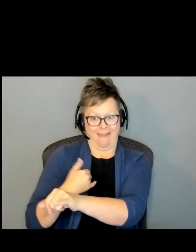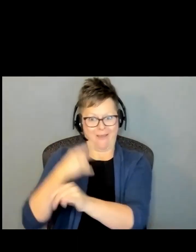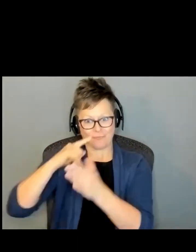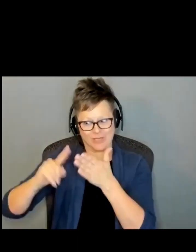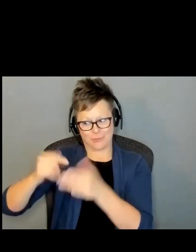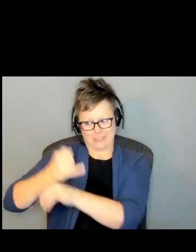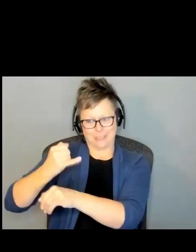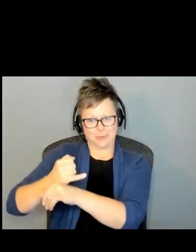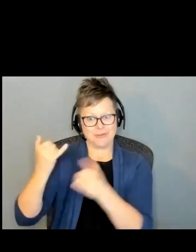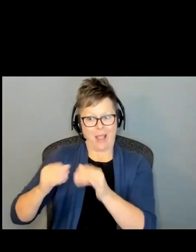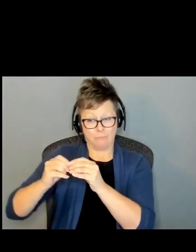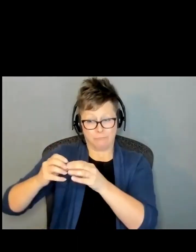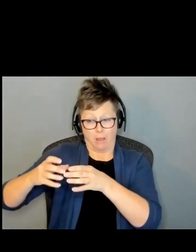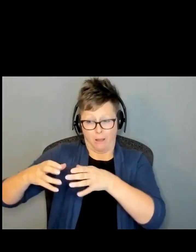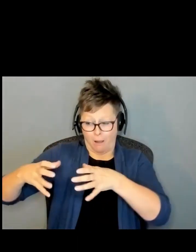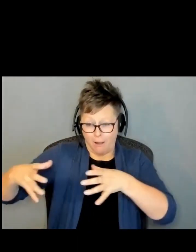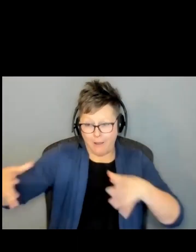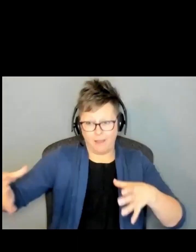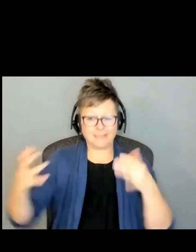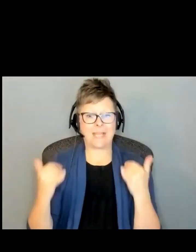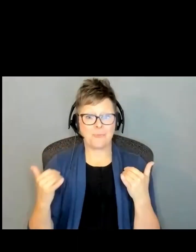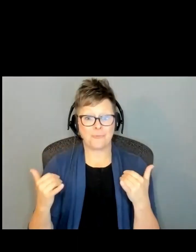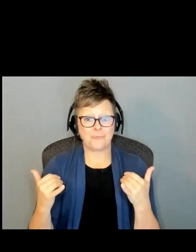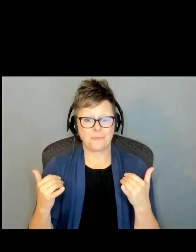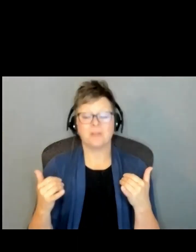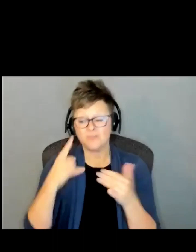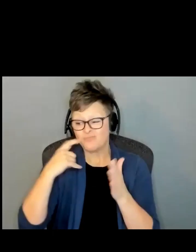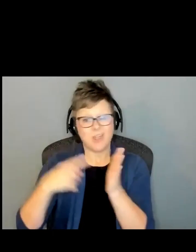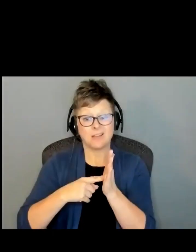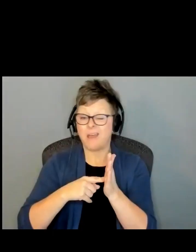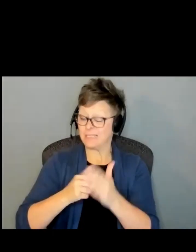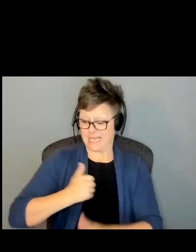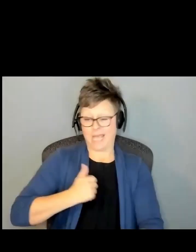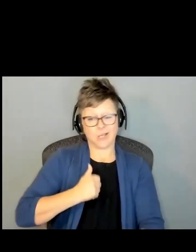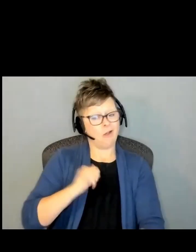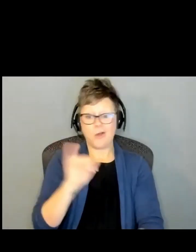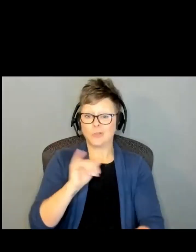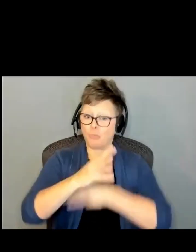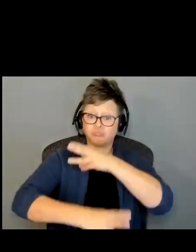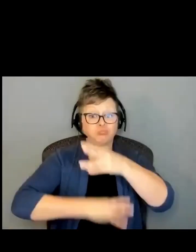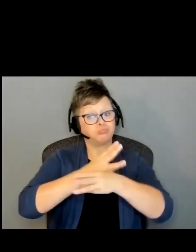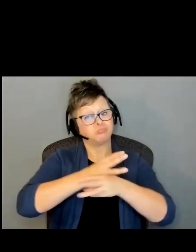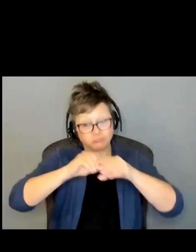within its walls, and it is recognized in Canada and around the world for leadership